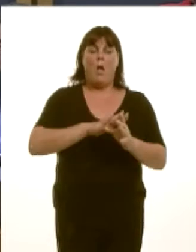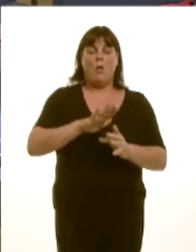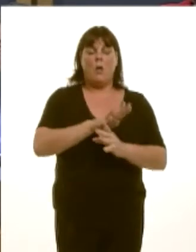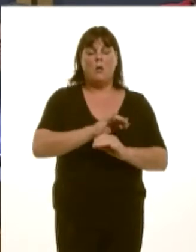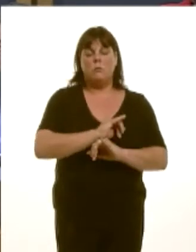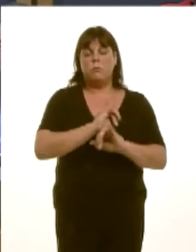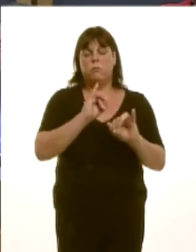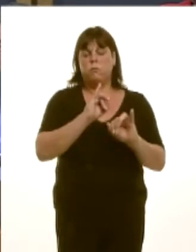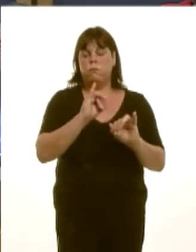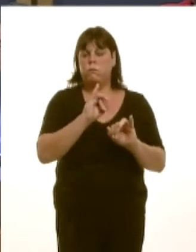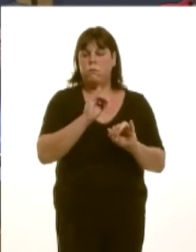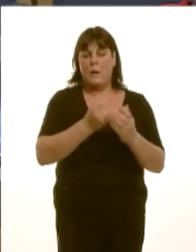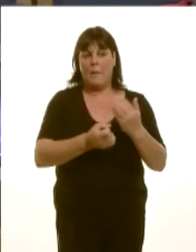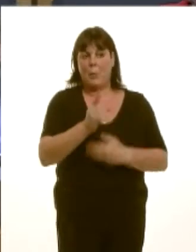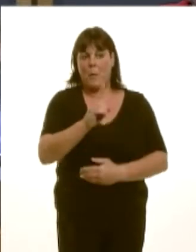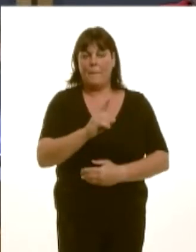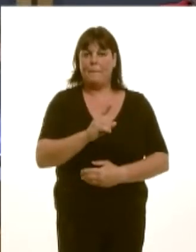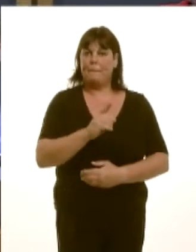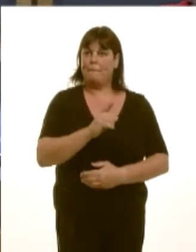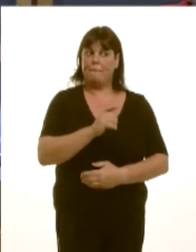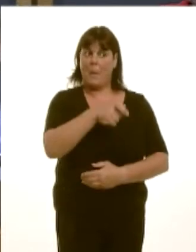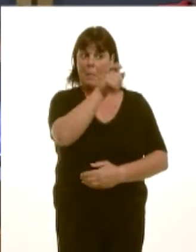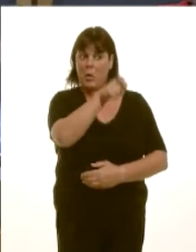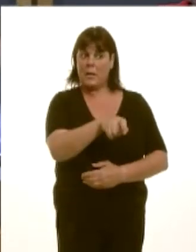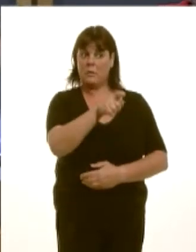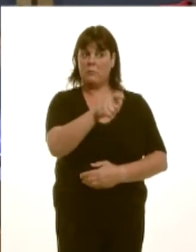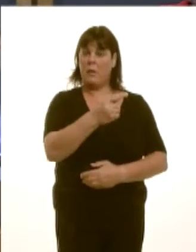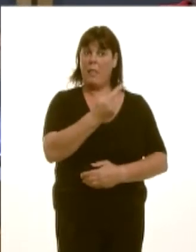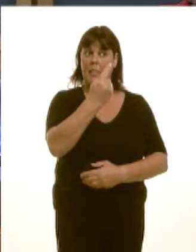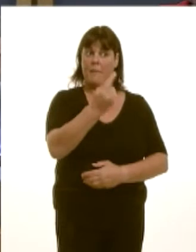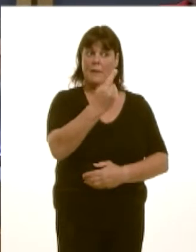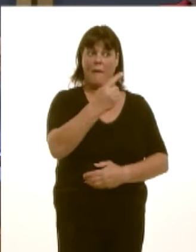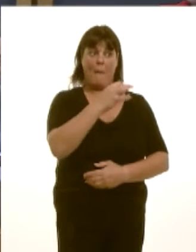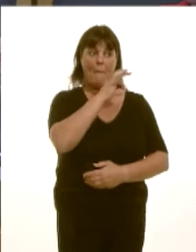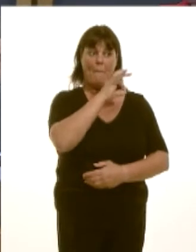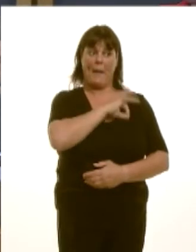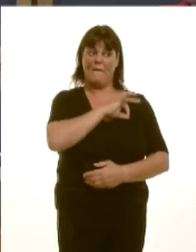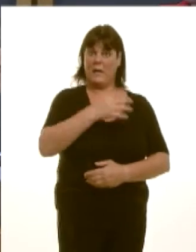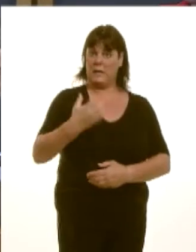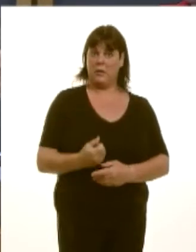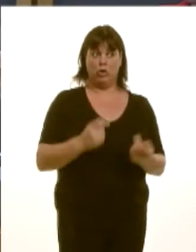where a constituent who was being transferred from one benefit to another had had absolutely